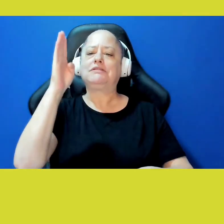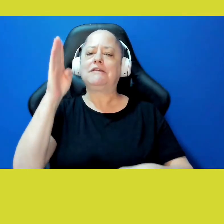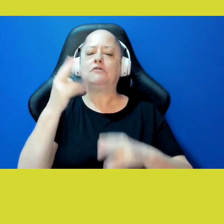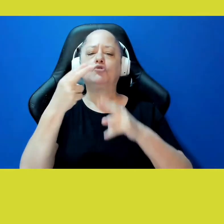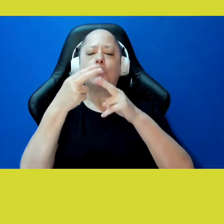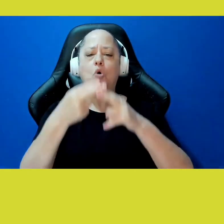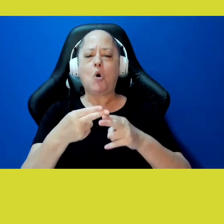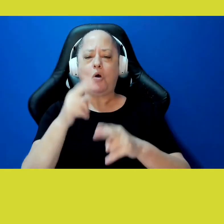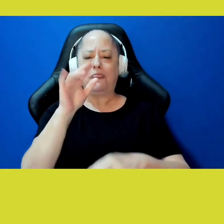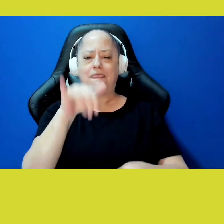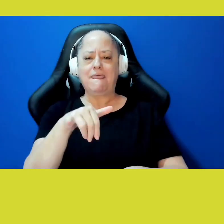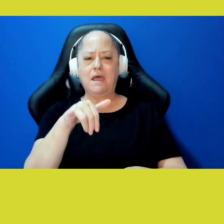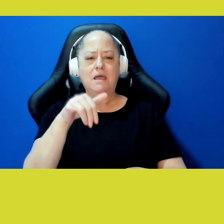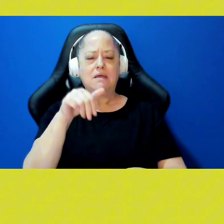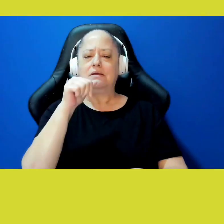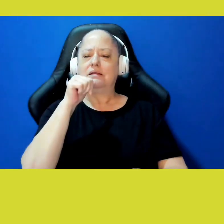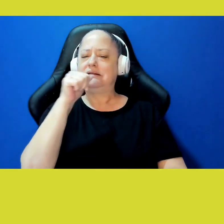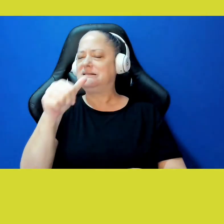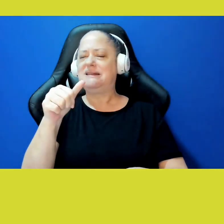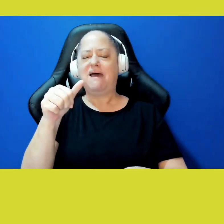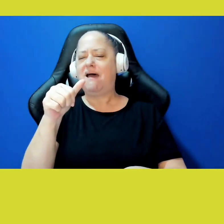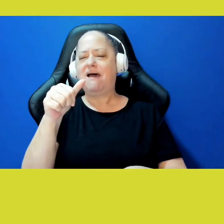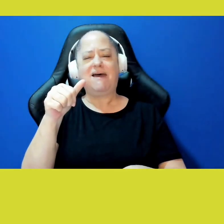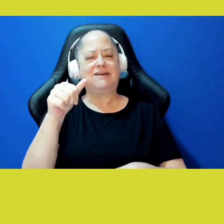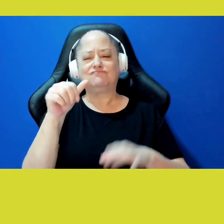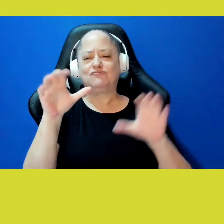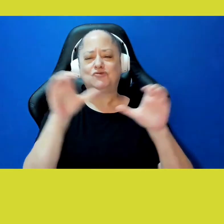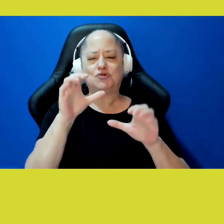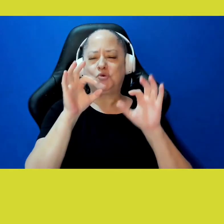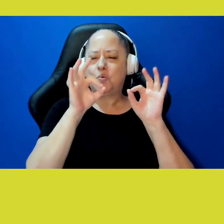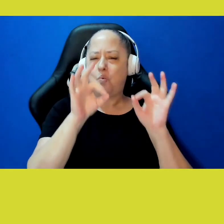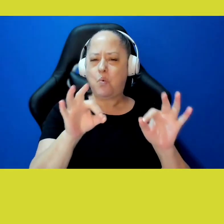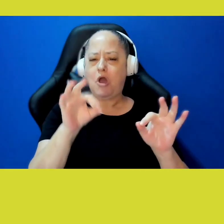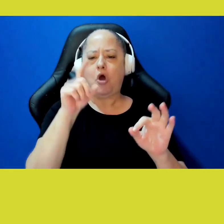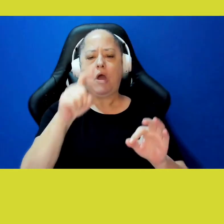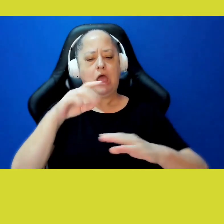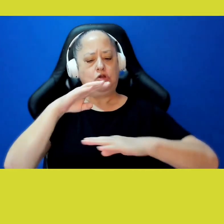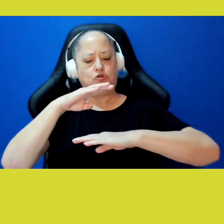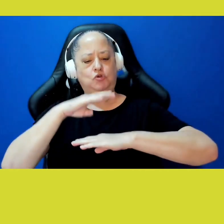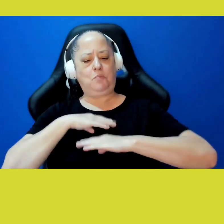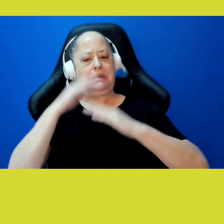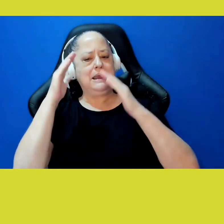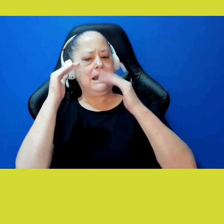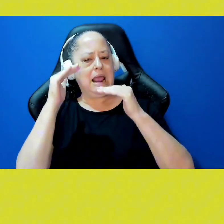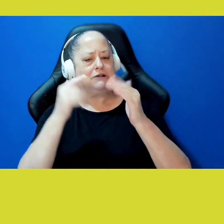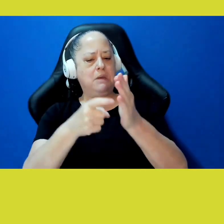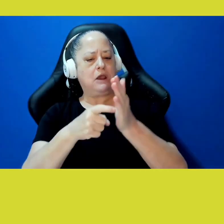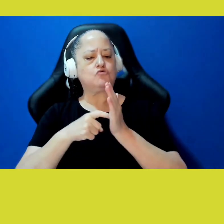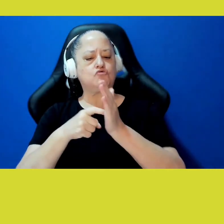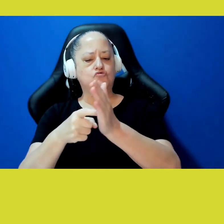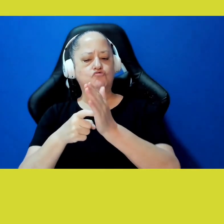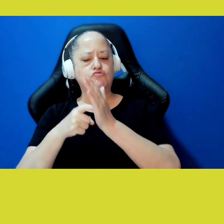I didn't fare so well because you had to meet expectations and requirements of an organization or another